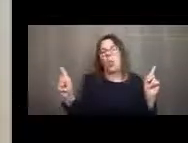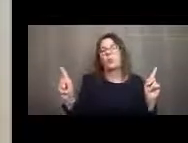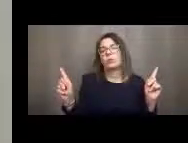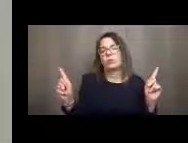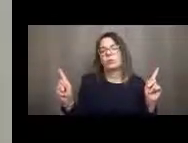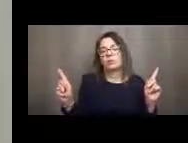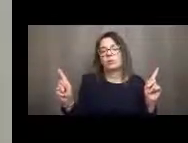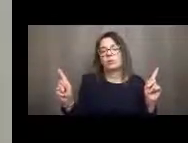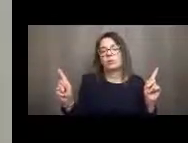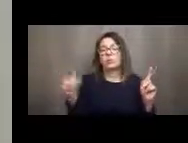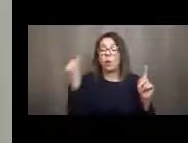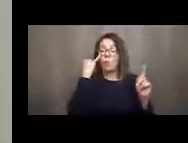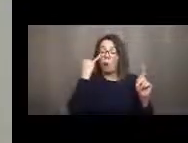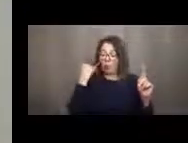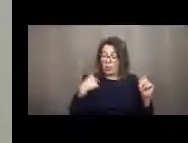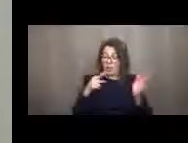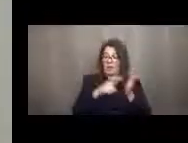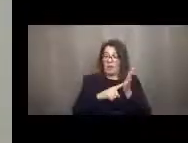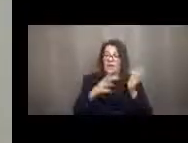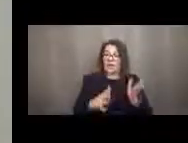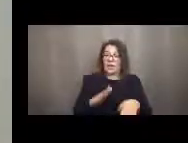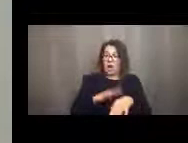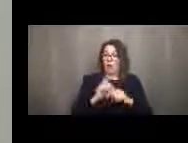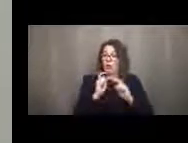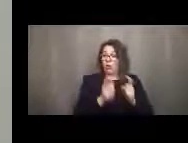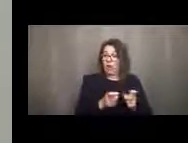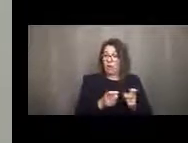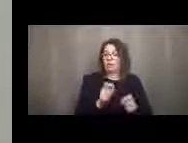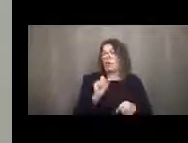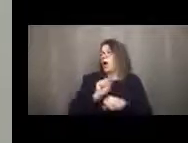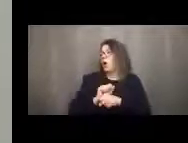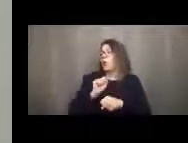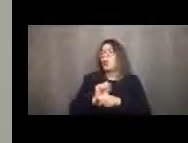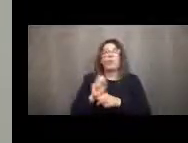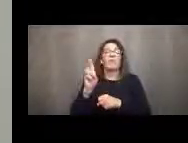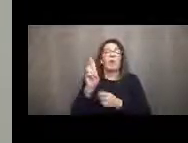So, if I'm an Investigator on the grant and I work, let's say for a university,